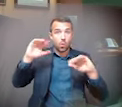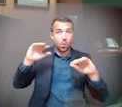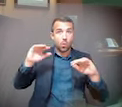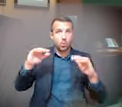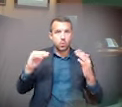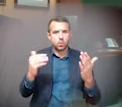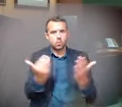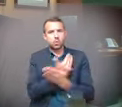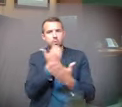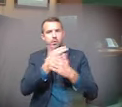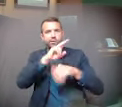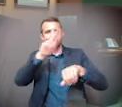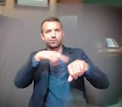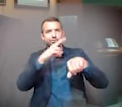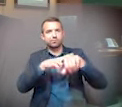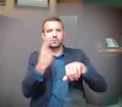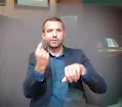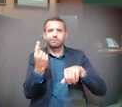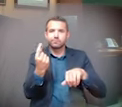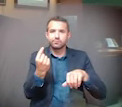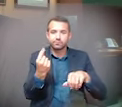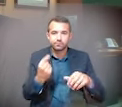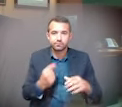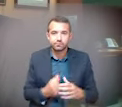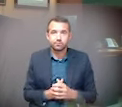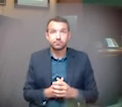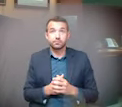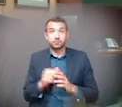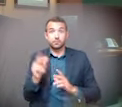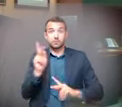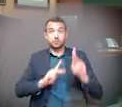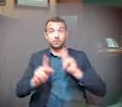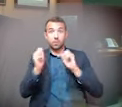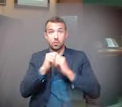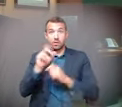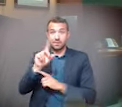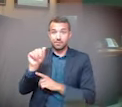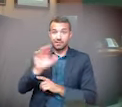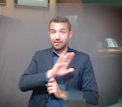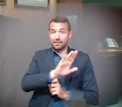is to really include the voices of people with disabilities.